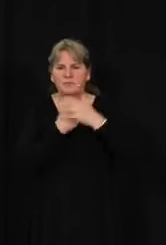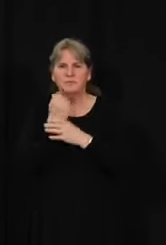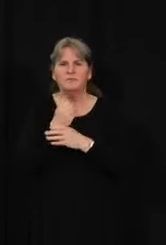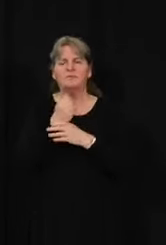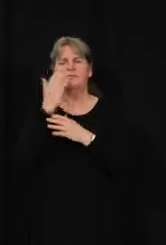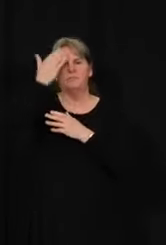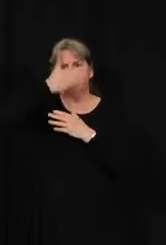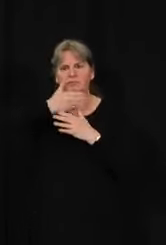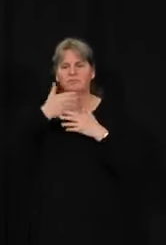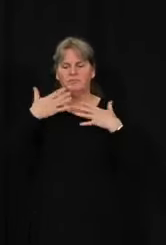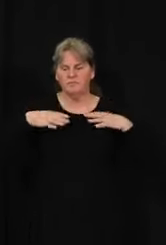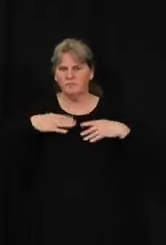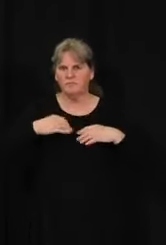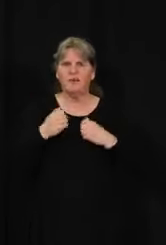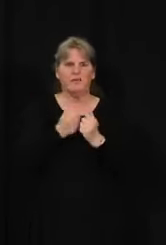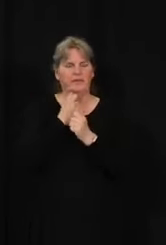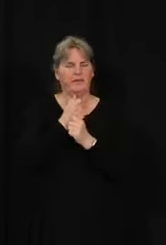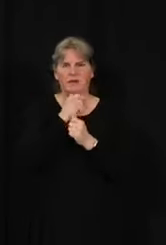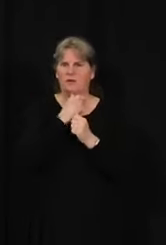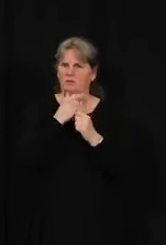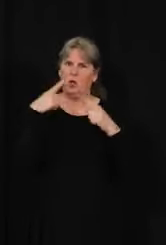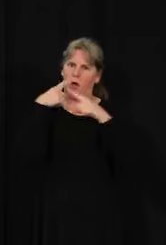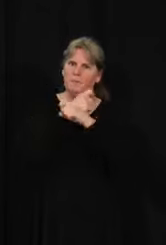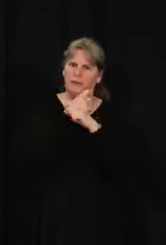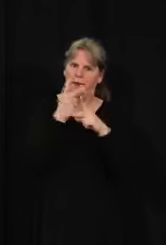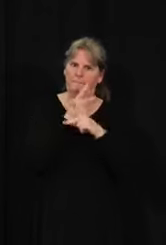very complex equation to work out.